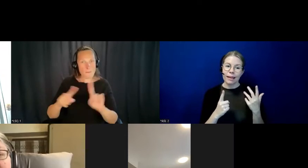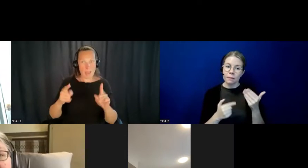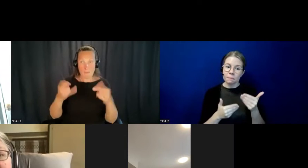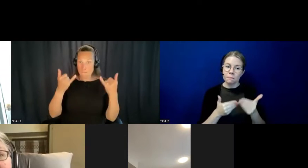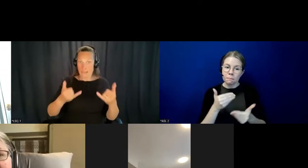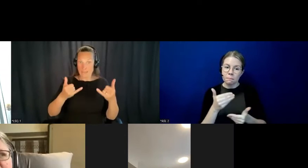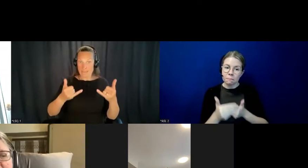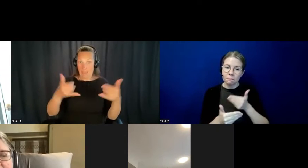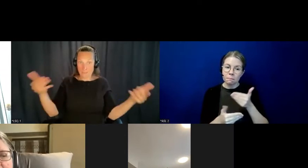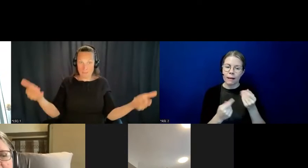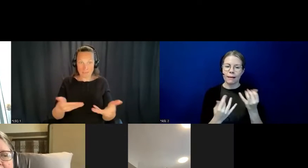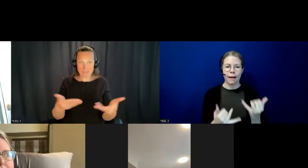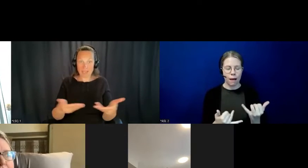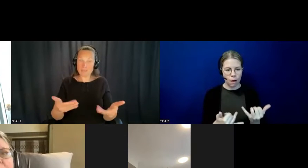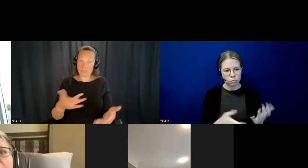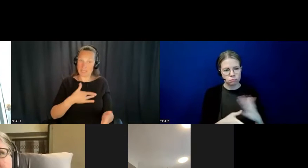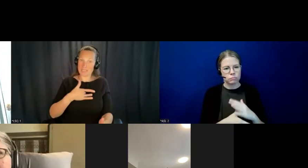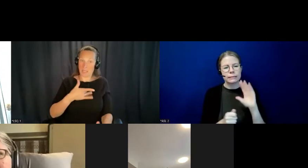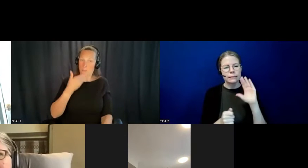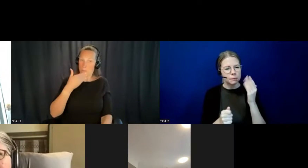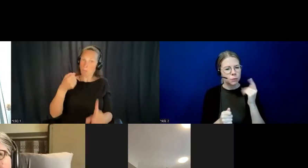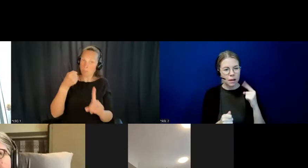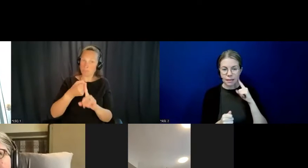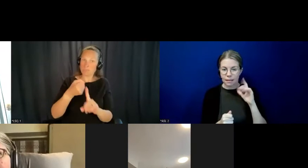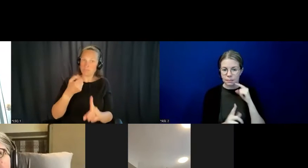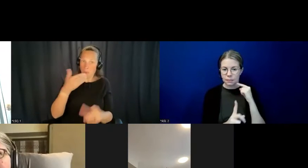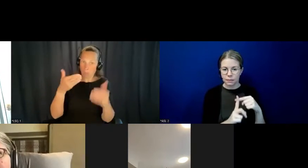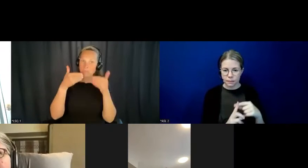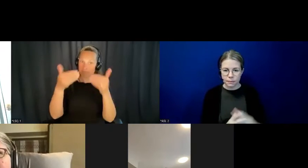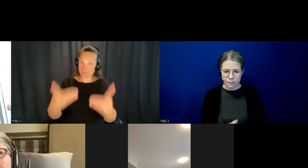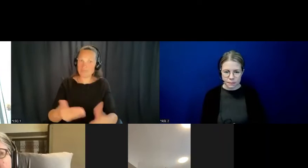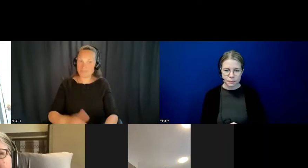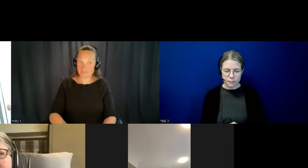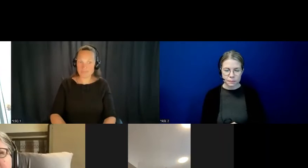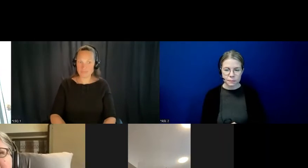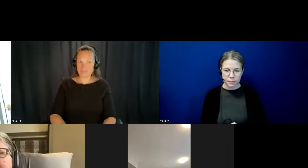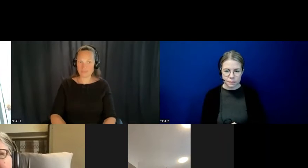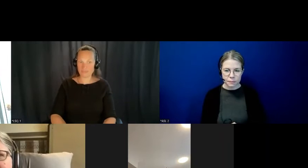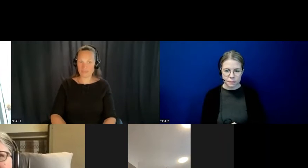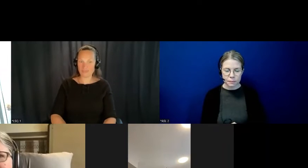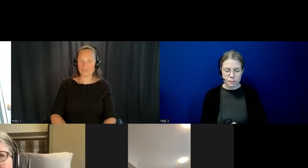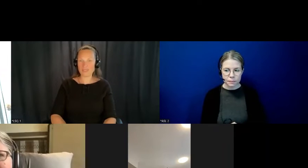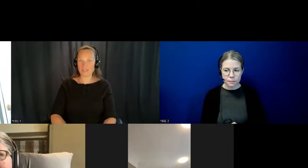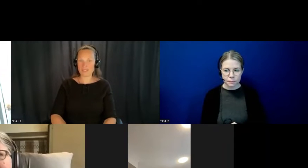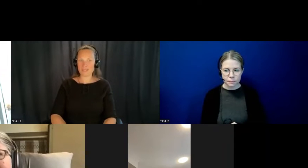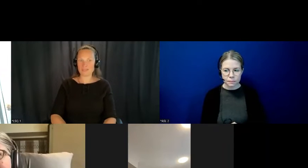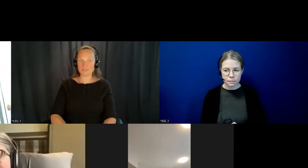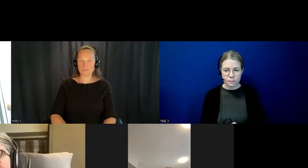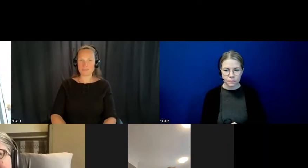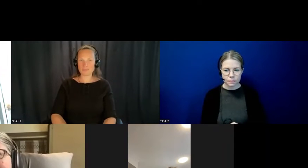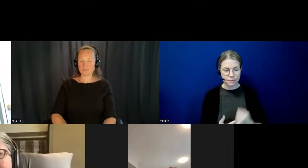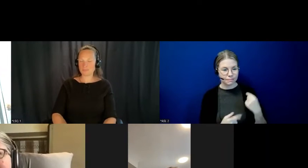Hewitt: I THINK THE LAST MONTH IN PARTICULAR HAS BEEN EXTREMELY FRUSTRATING BECAUSE IT SEEMED